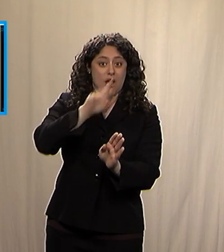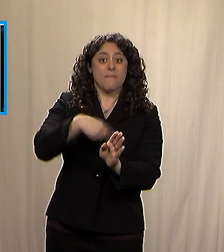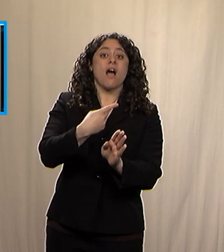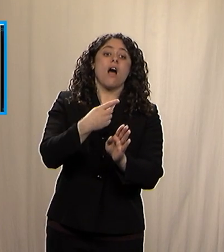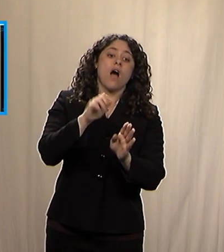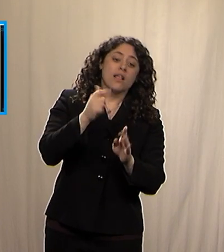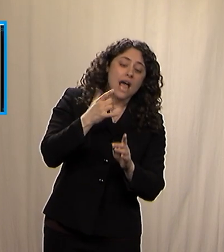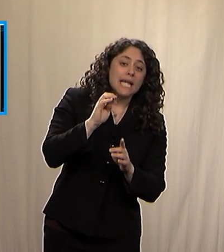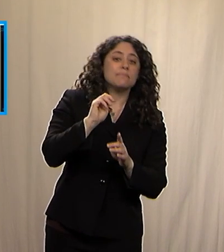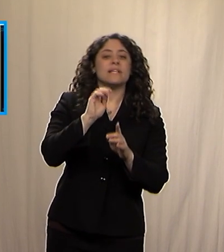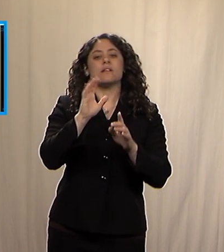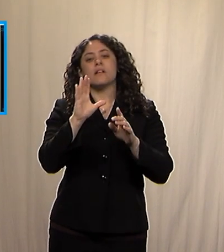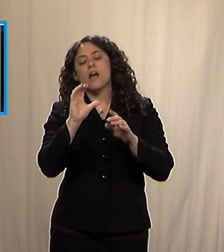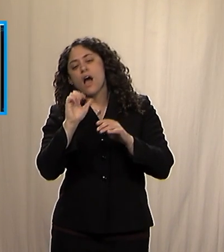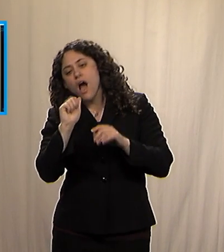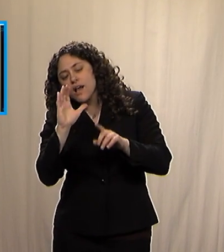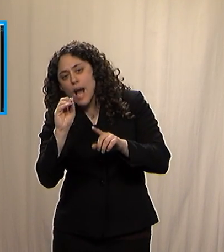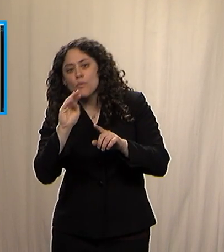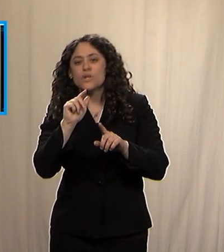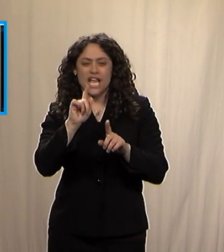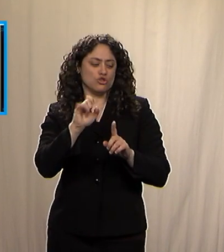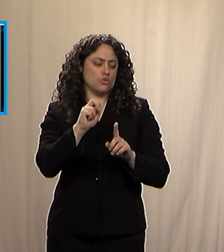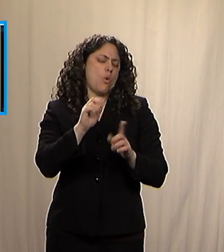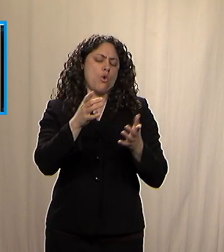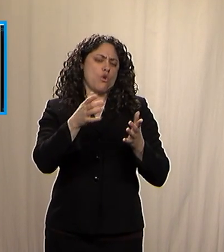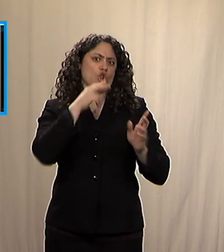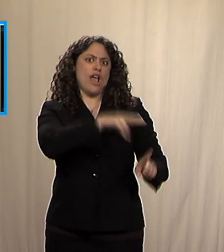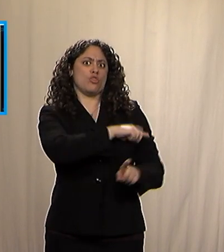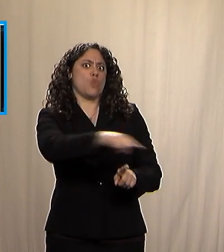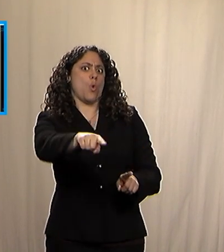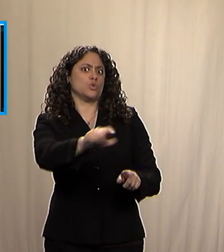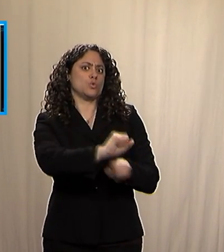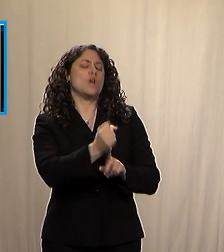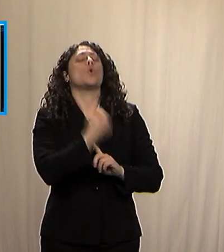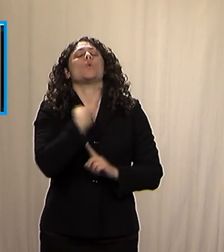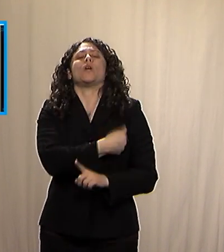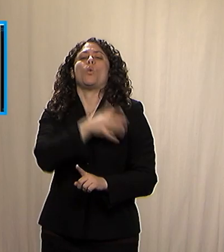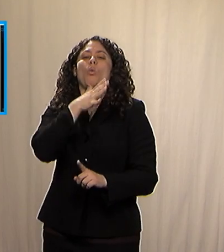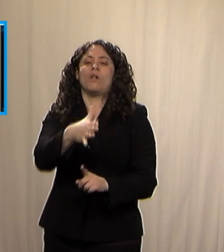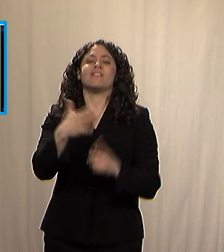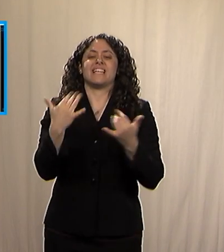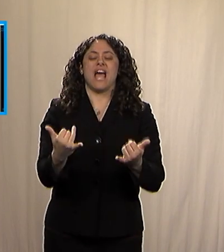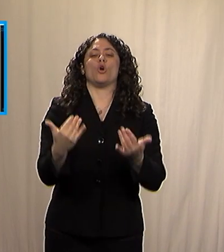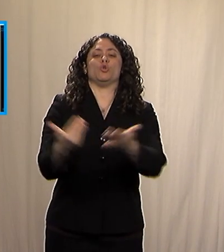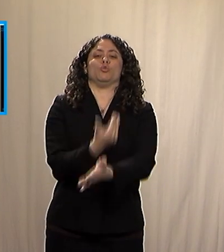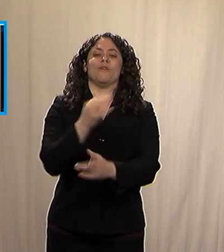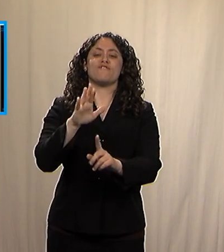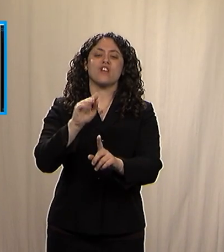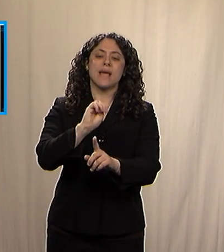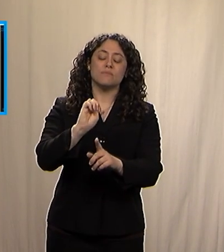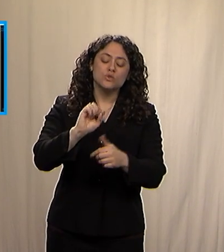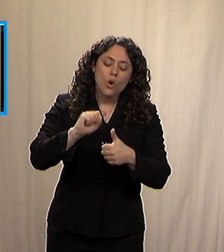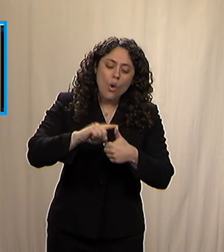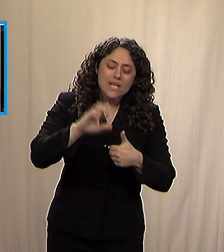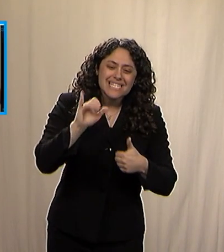Looking back at the work of Metsger for example, Cynthia Roy, and a variety of researchers